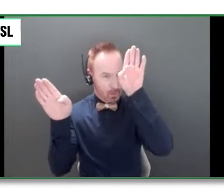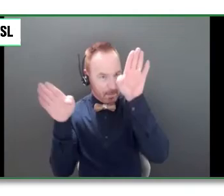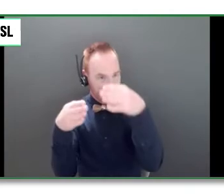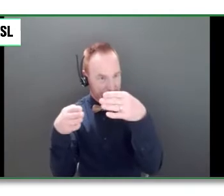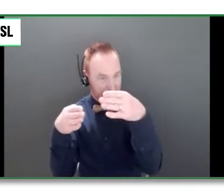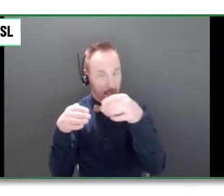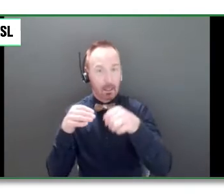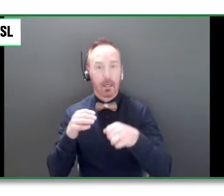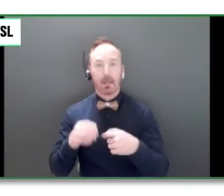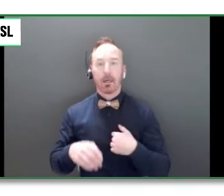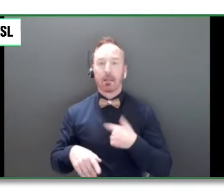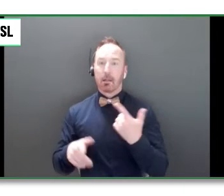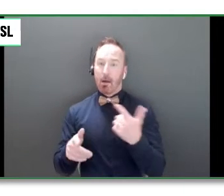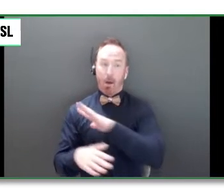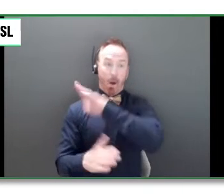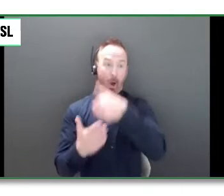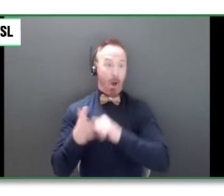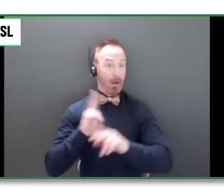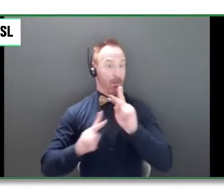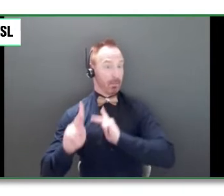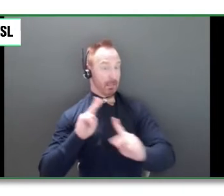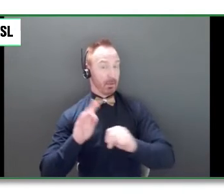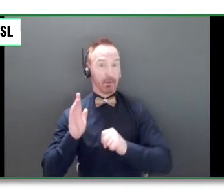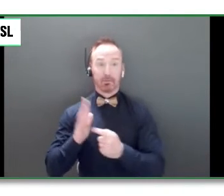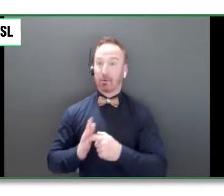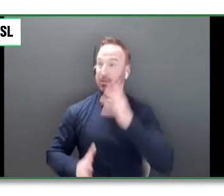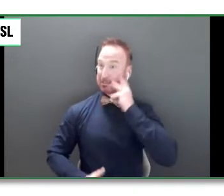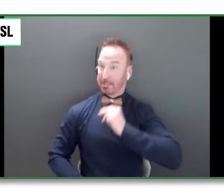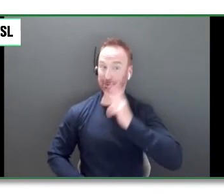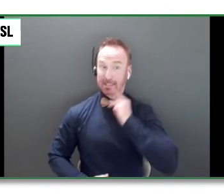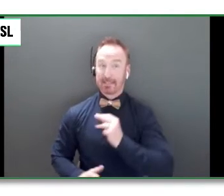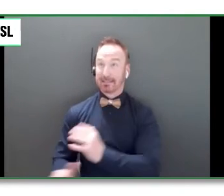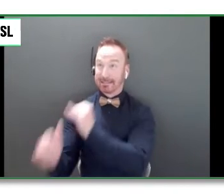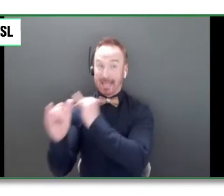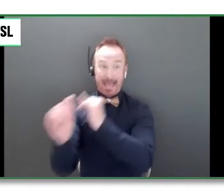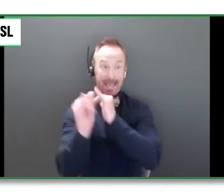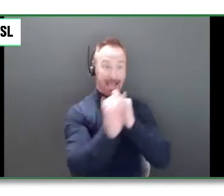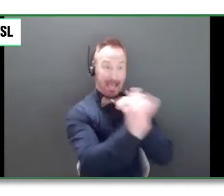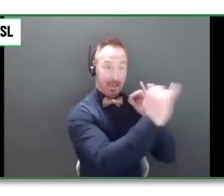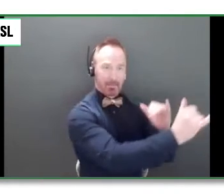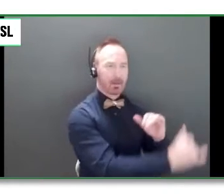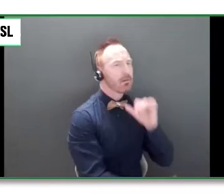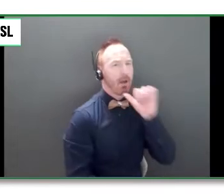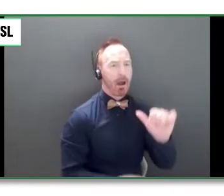has the same embodied experience he does. Next slide.